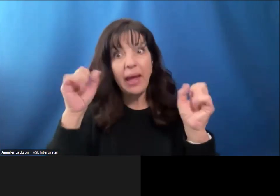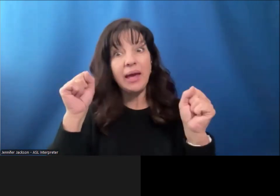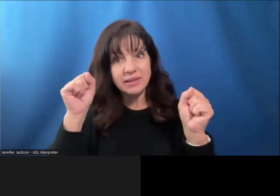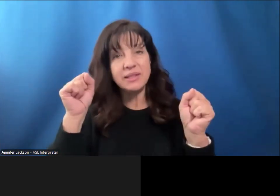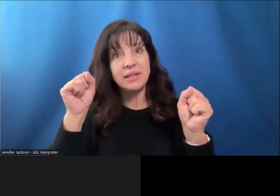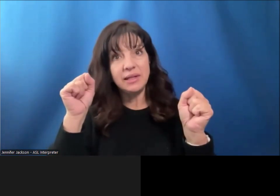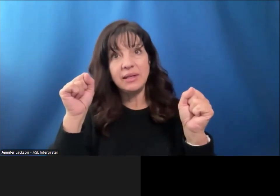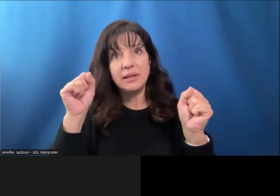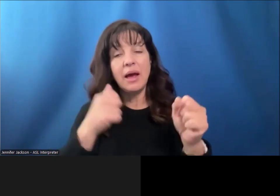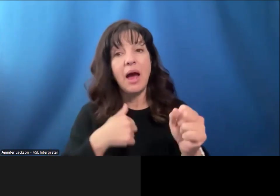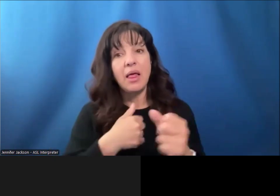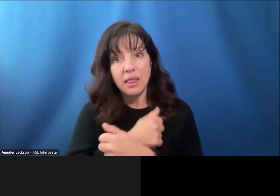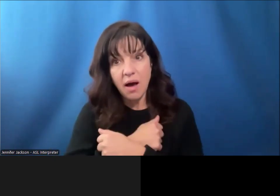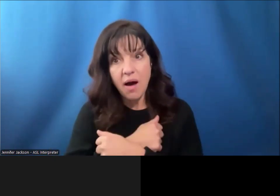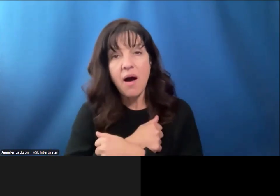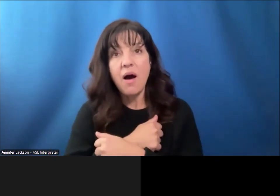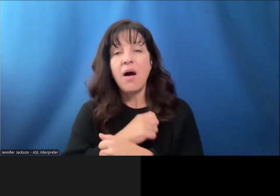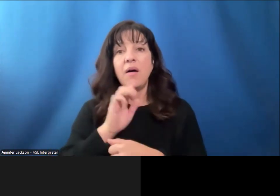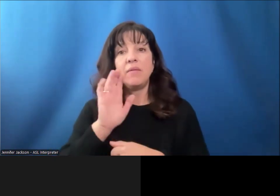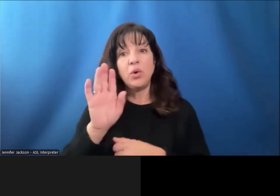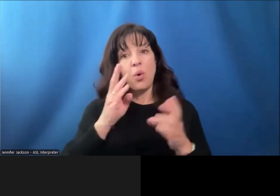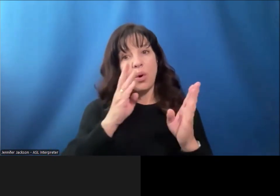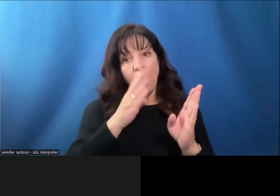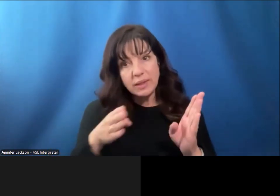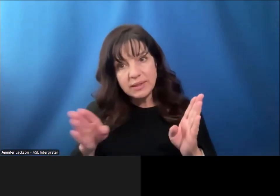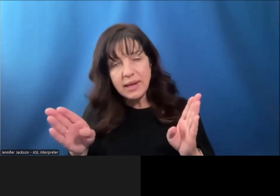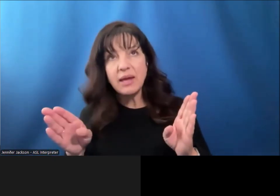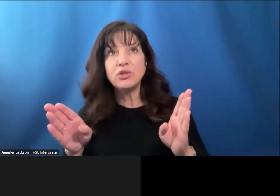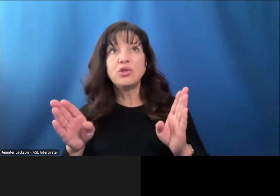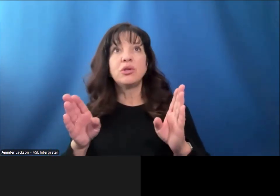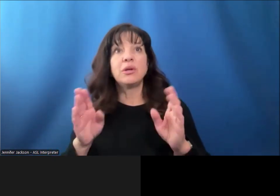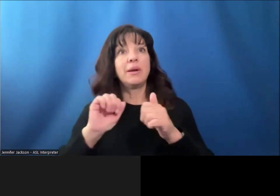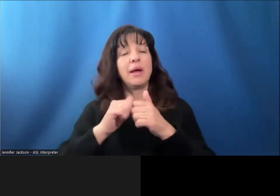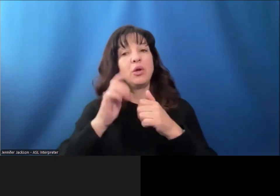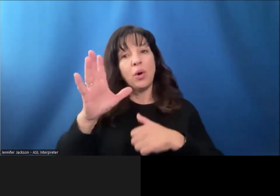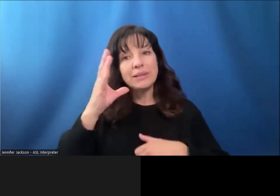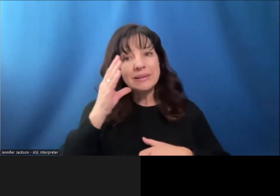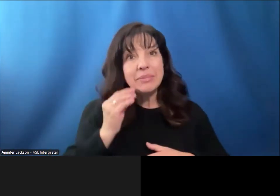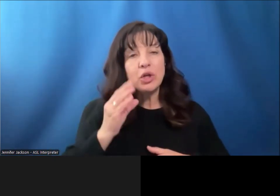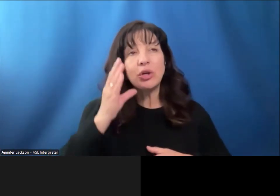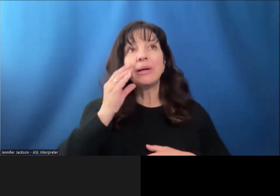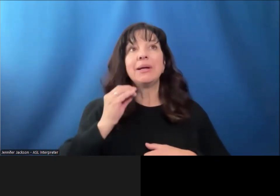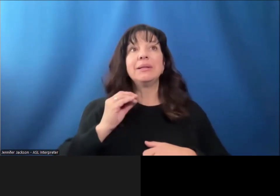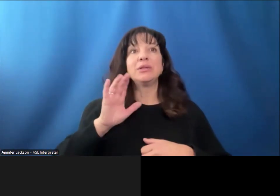loved your organization, your experience, your your videos,